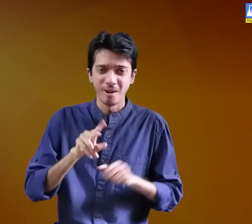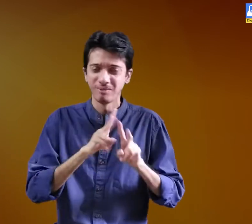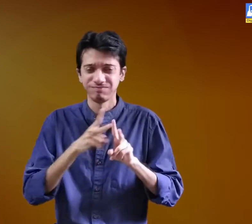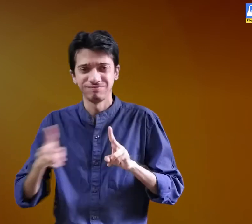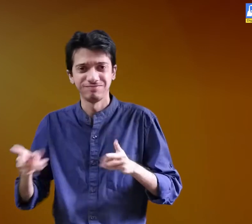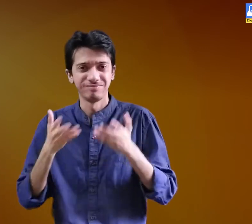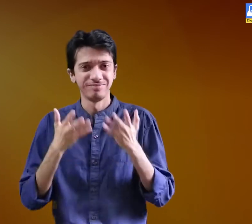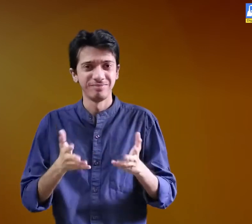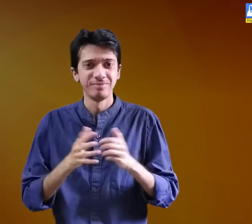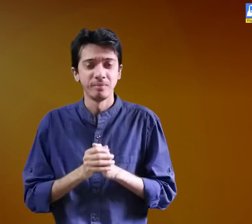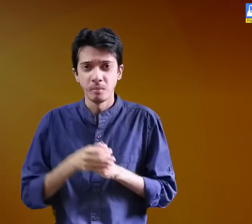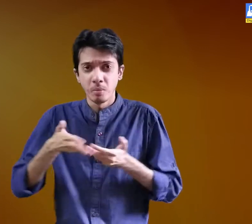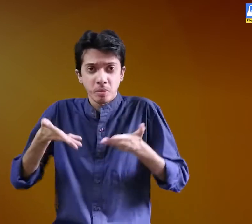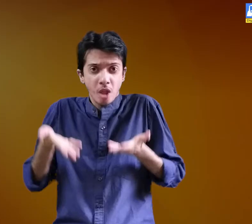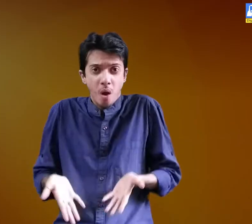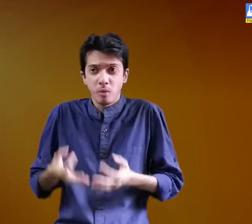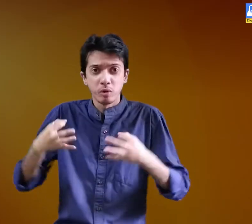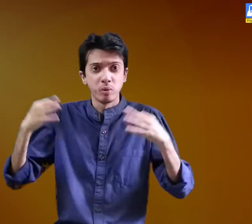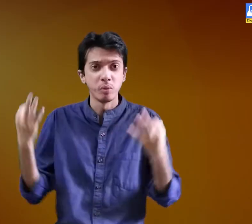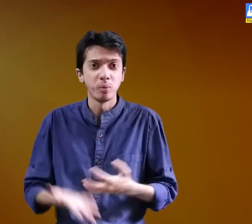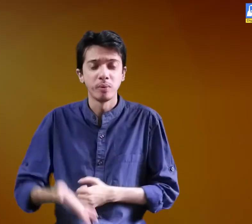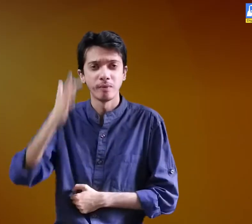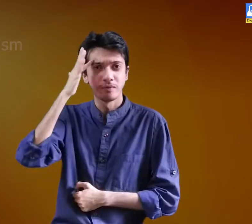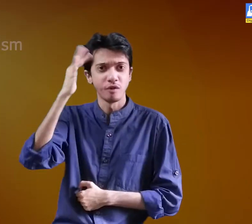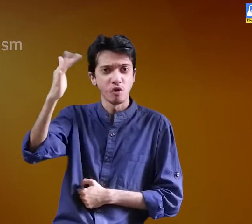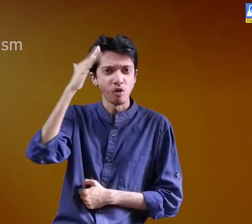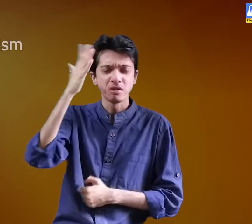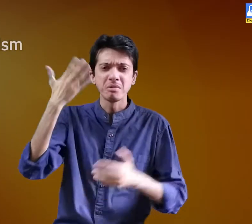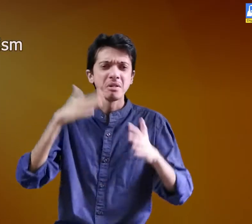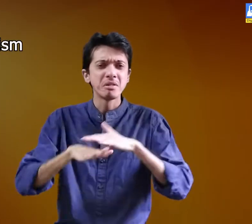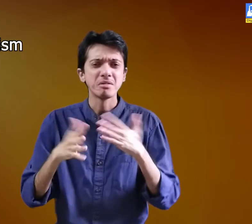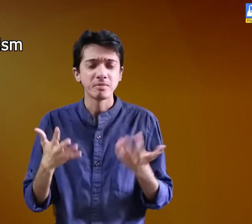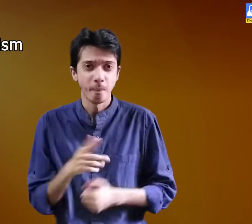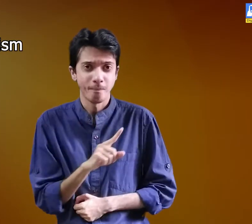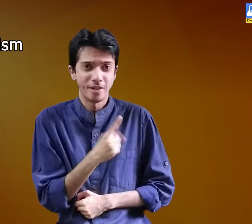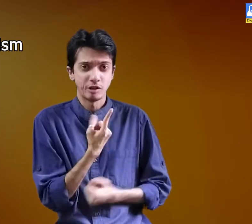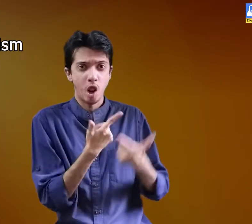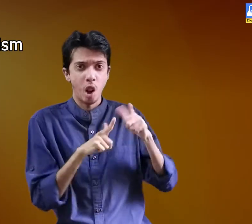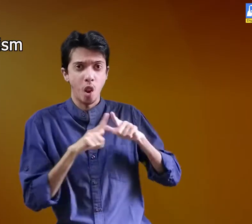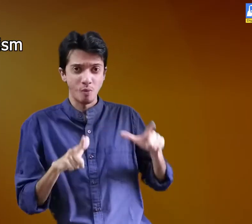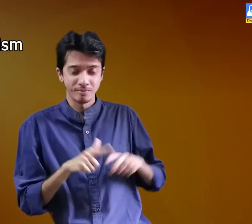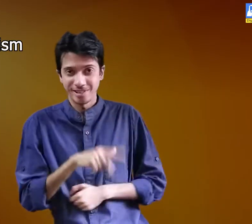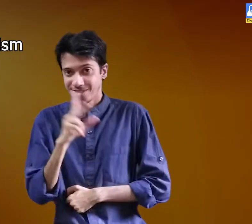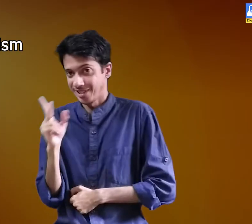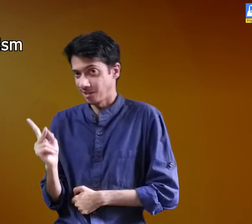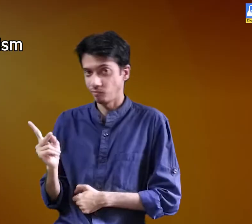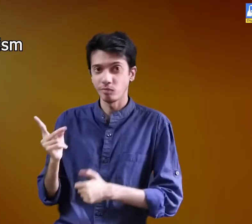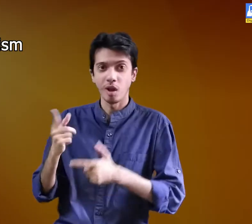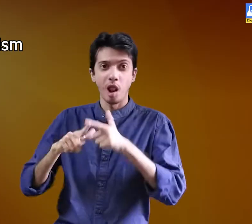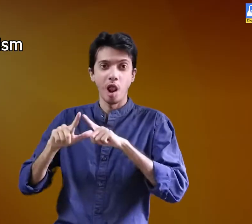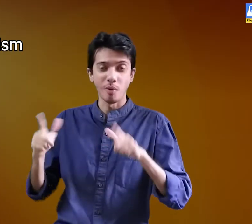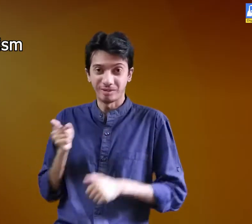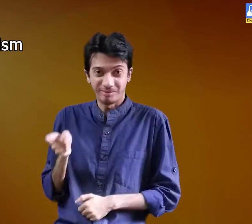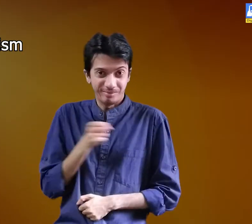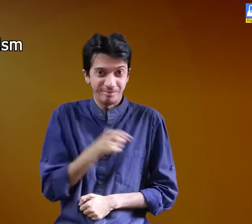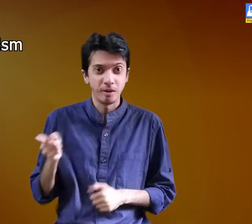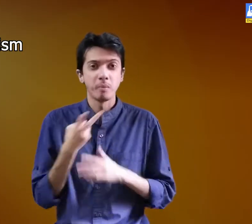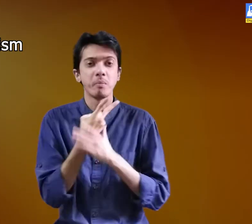and oralism now we will discuss about a new philosophy that is sign bilingualism